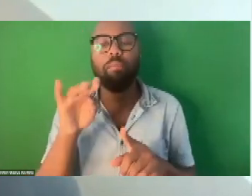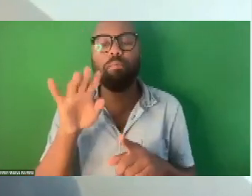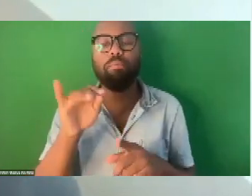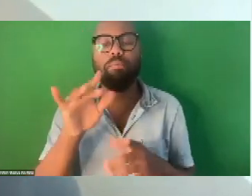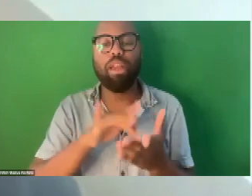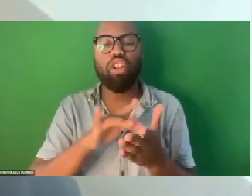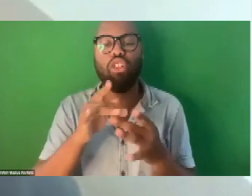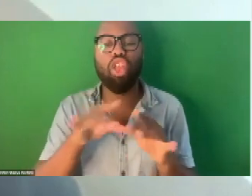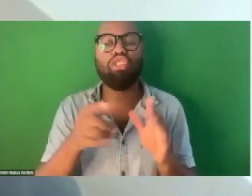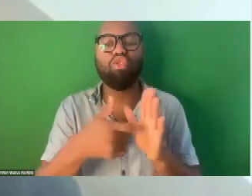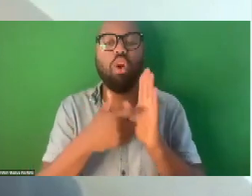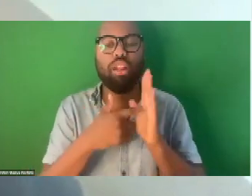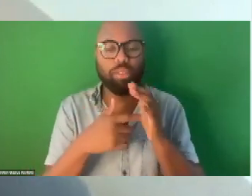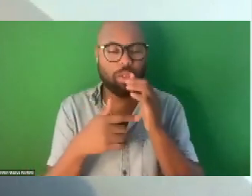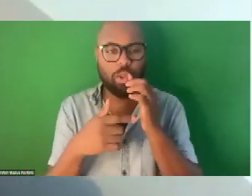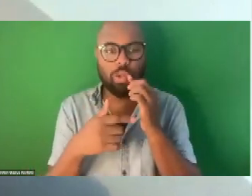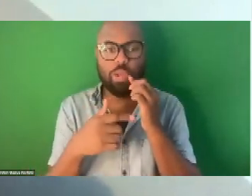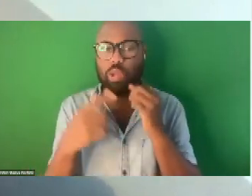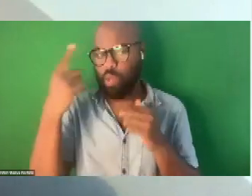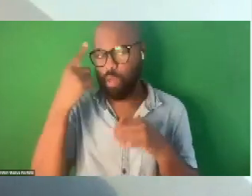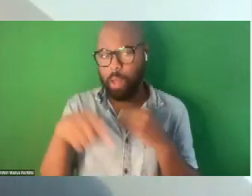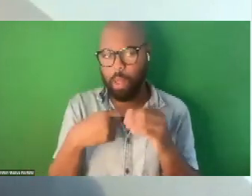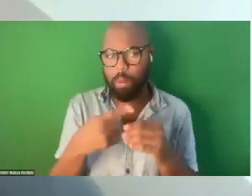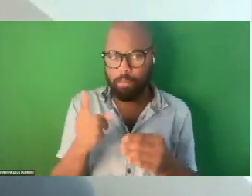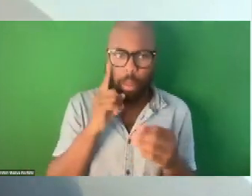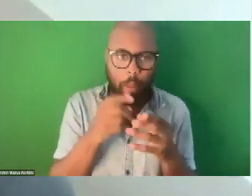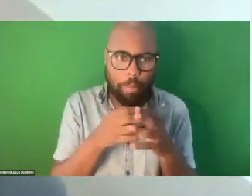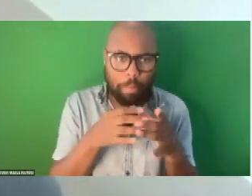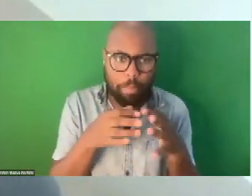there is a growing surge of interest